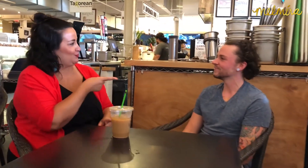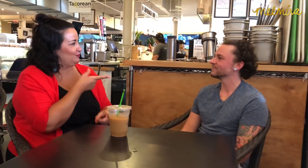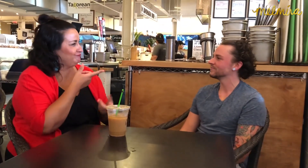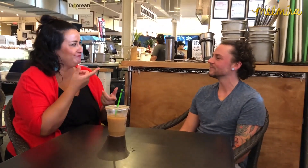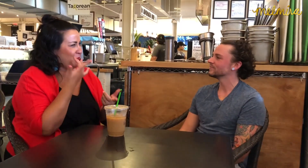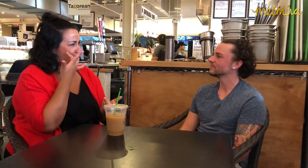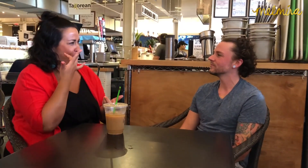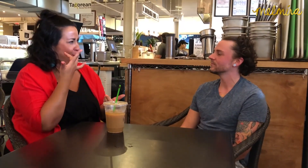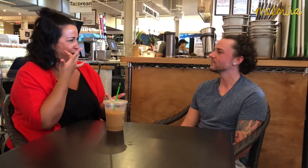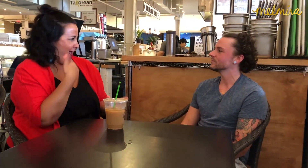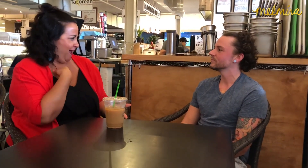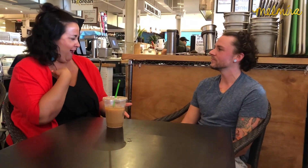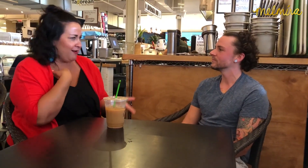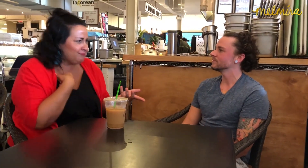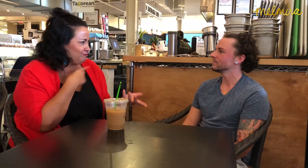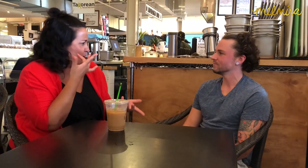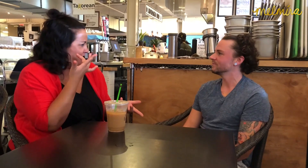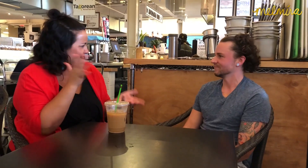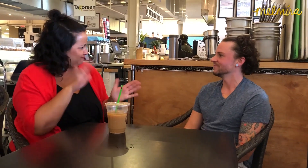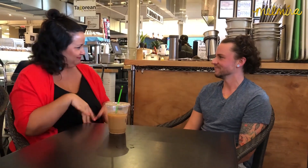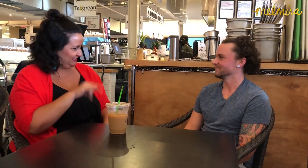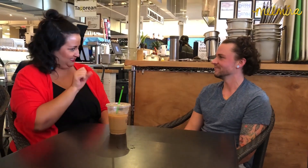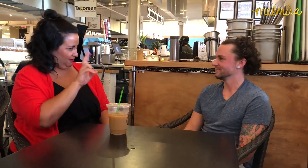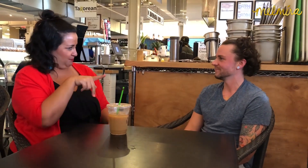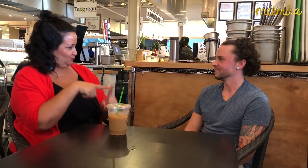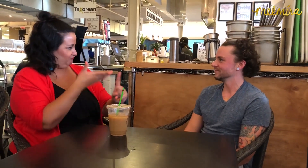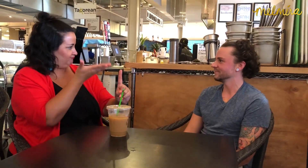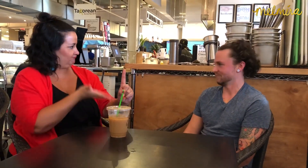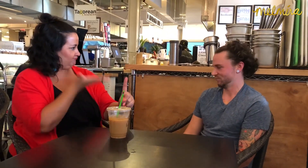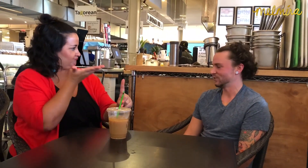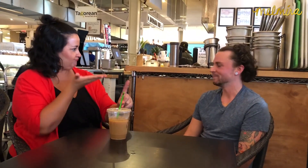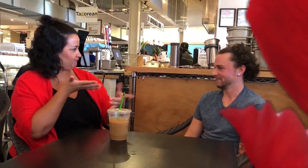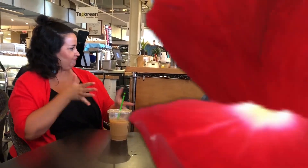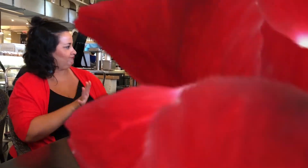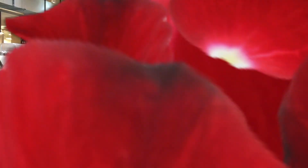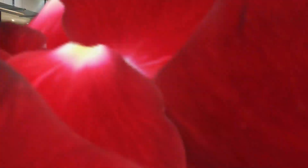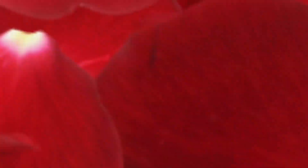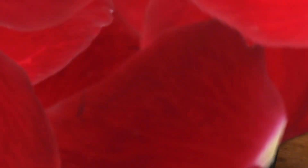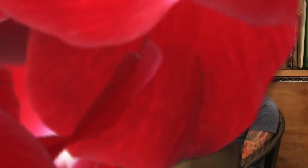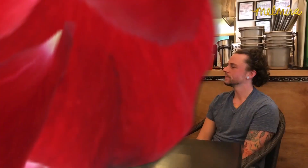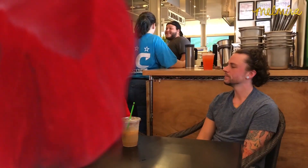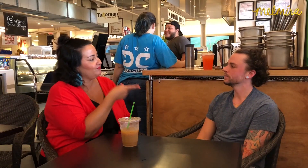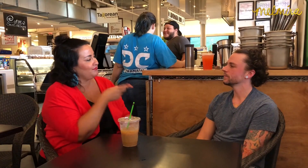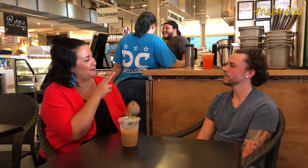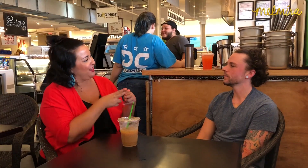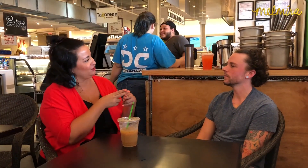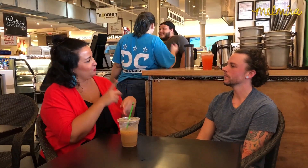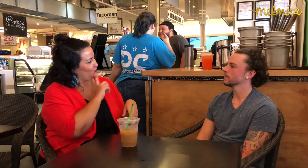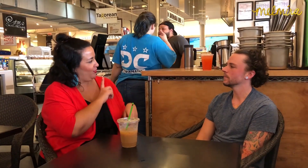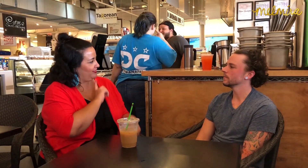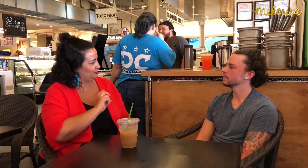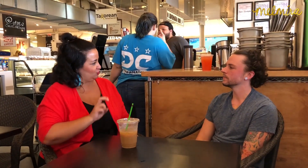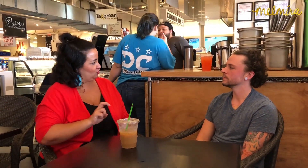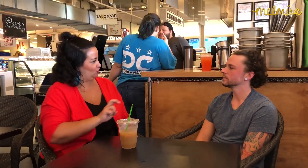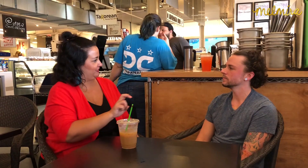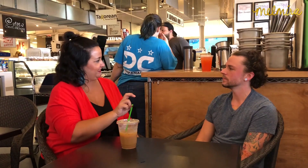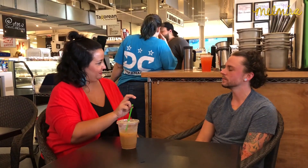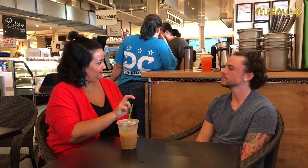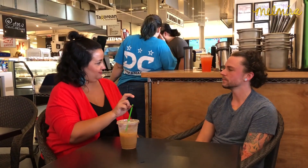Why should I care? It's up to them. You mention it's a lonely journey.